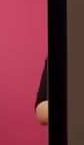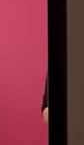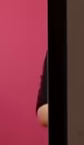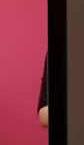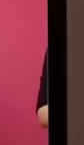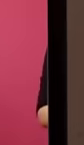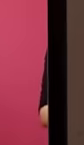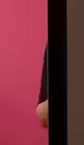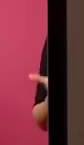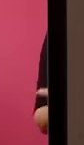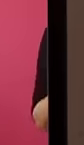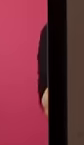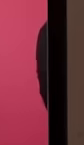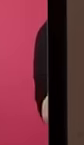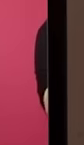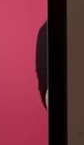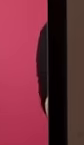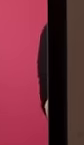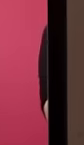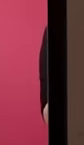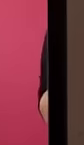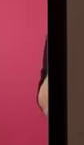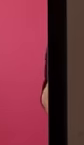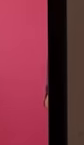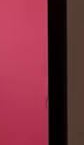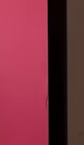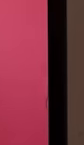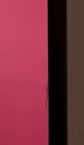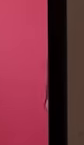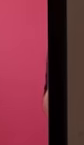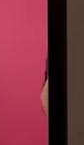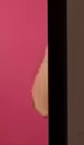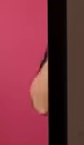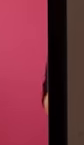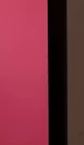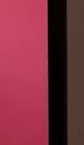but they are repairing the two that go to tacubay at the same time yes well Yes, right now there is the money